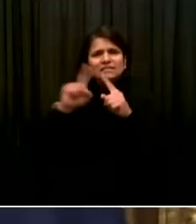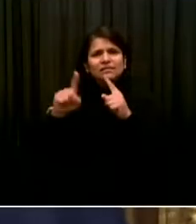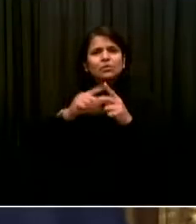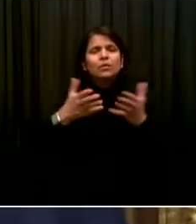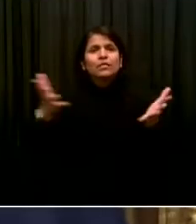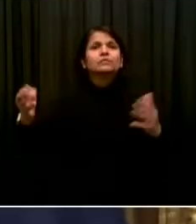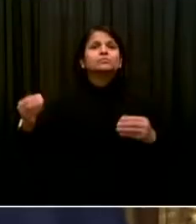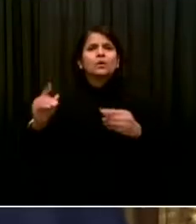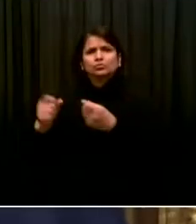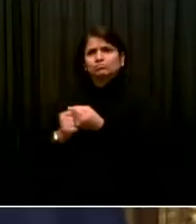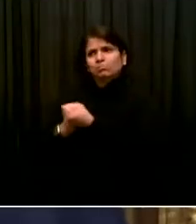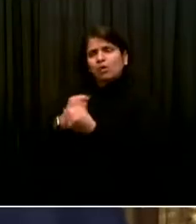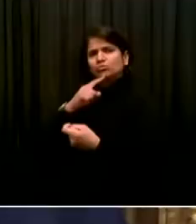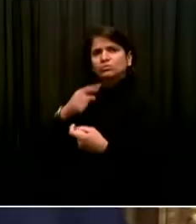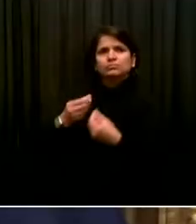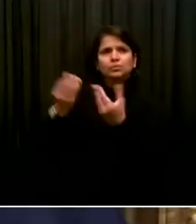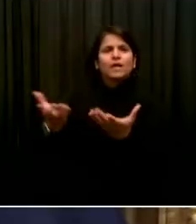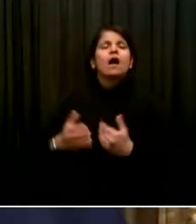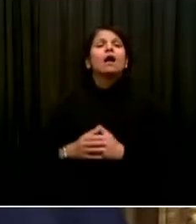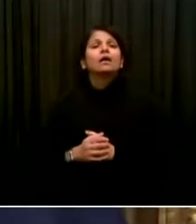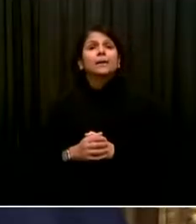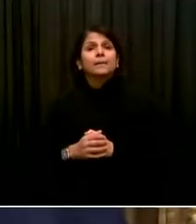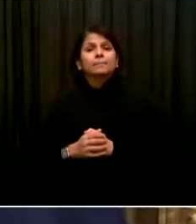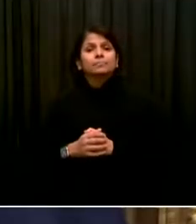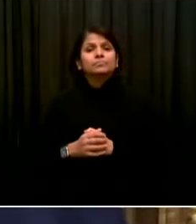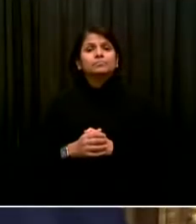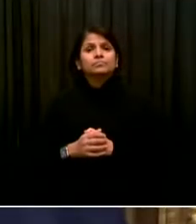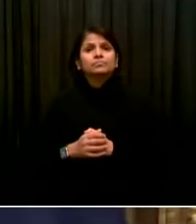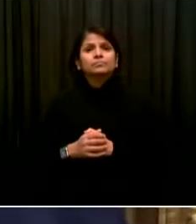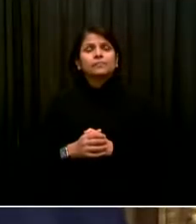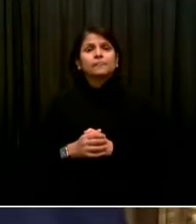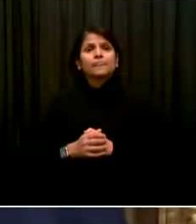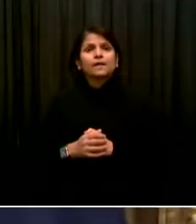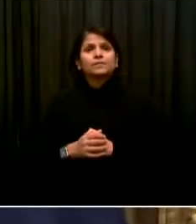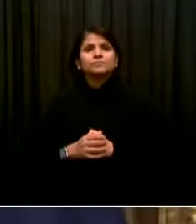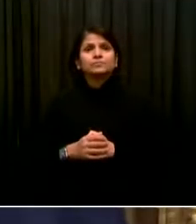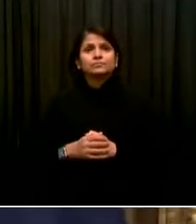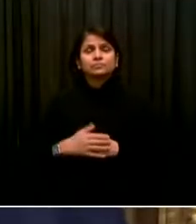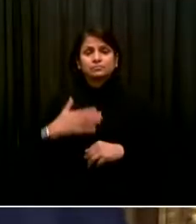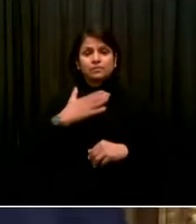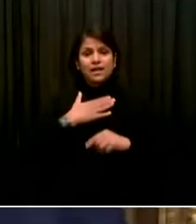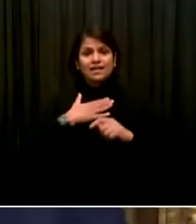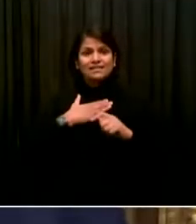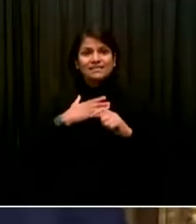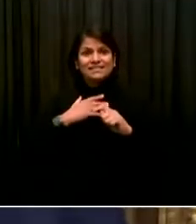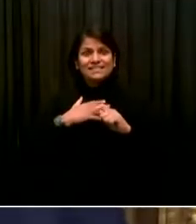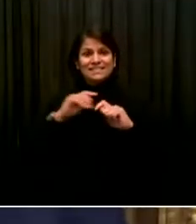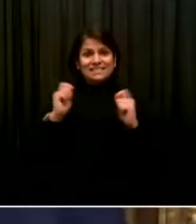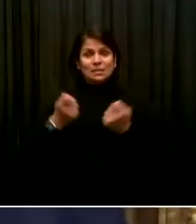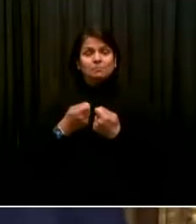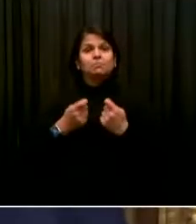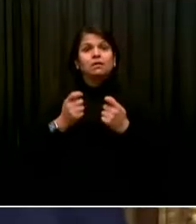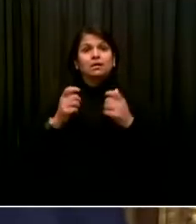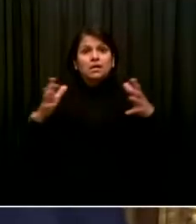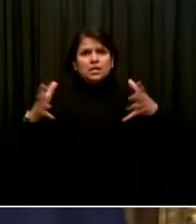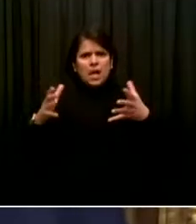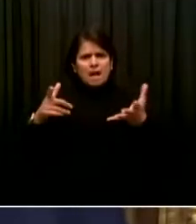PROGRAMS THAT HELP OUR YOUTH GET ON THE RIGHT PATH. MY ADINMITRSAIOTN